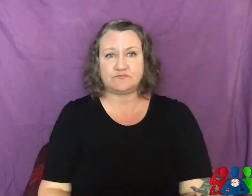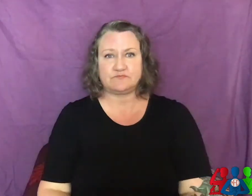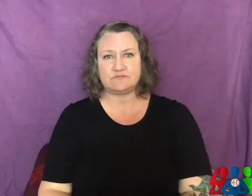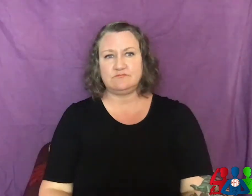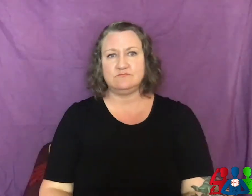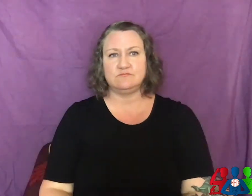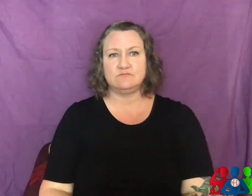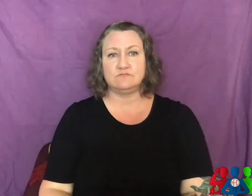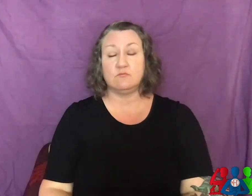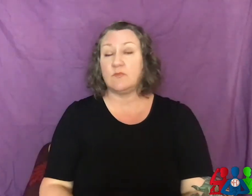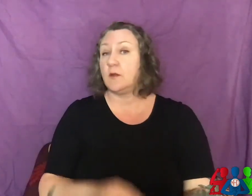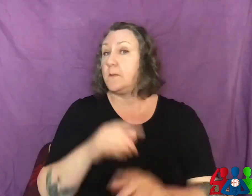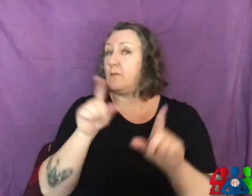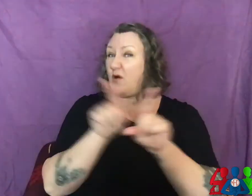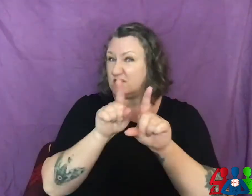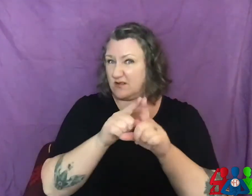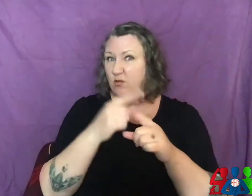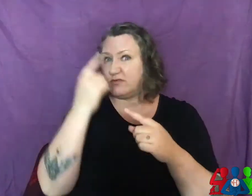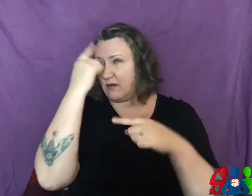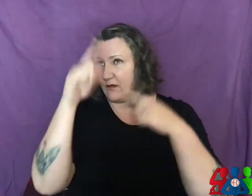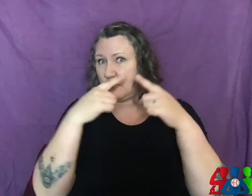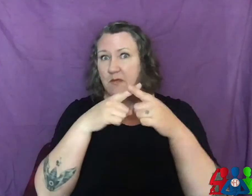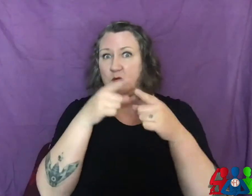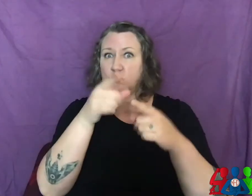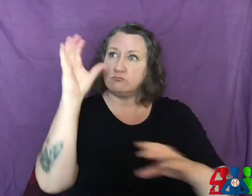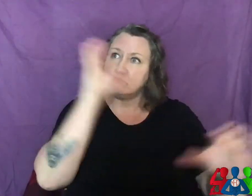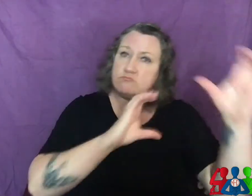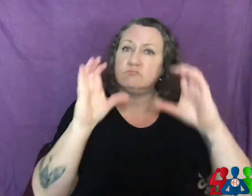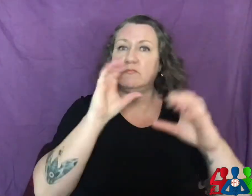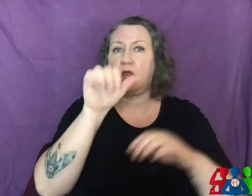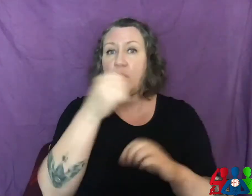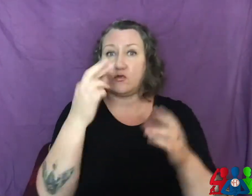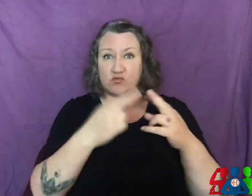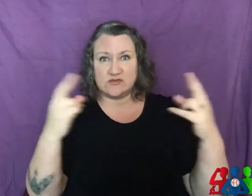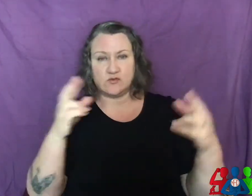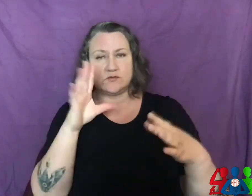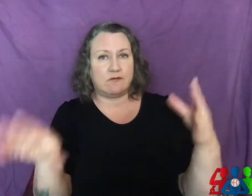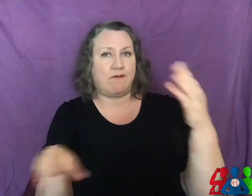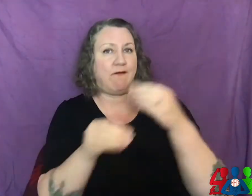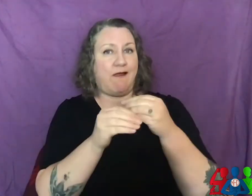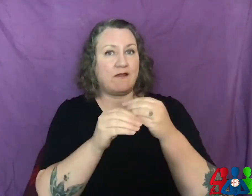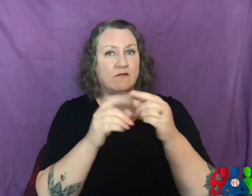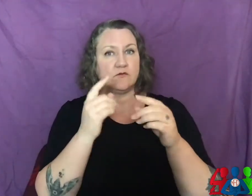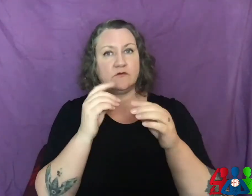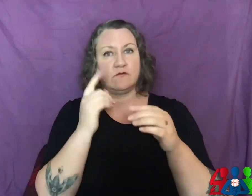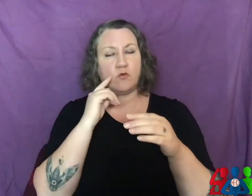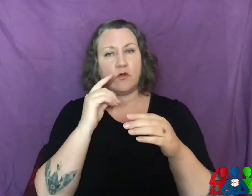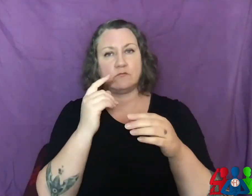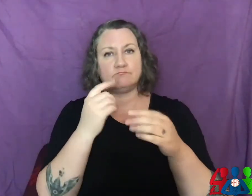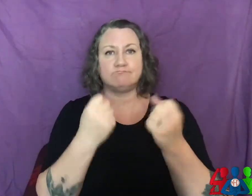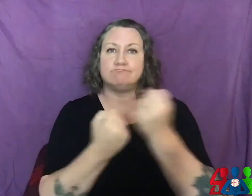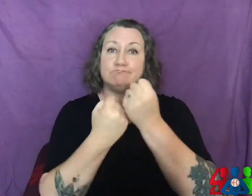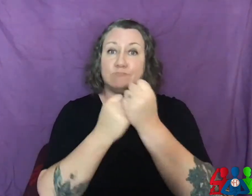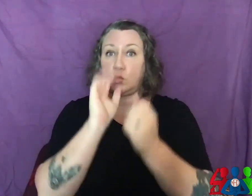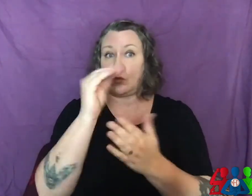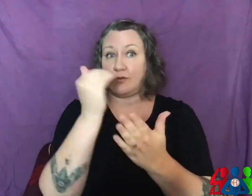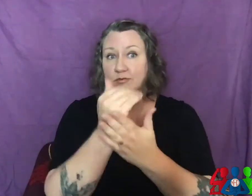create a one or two-minute video, it can require up to 30 minutes of your time. This is